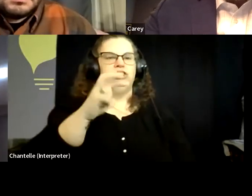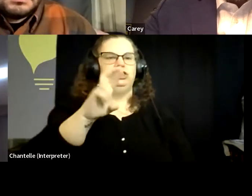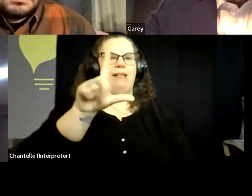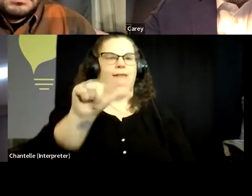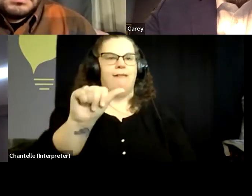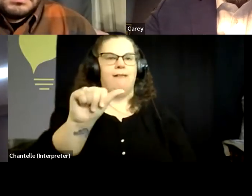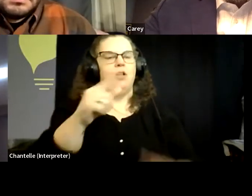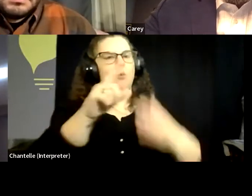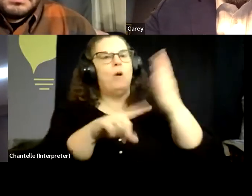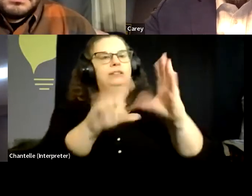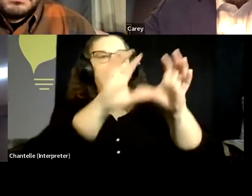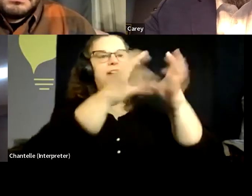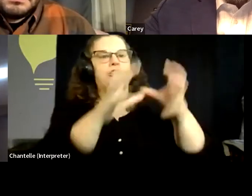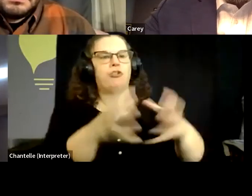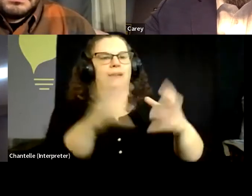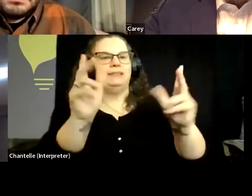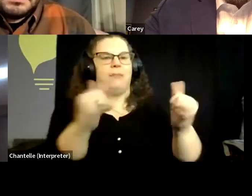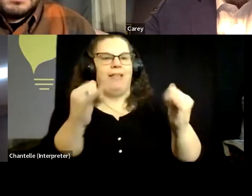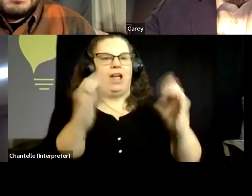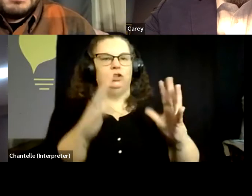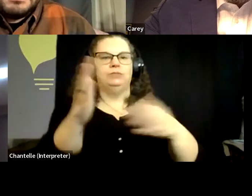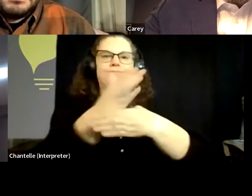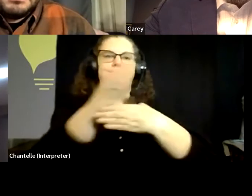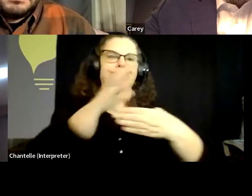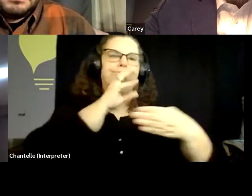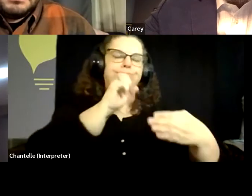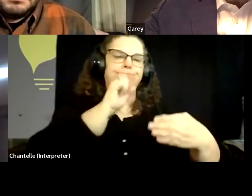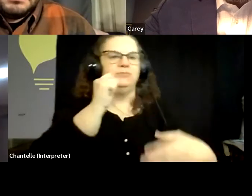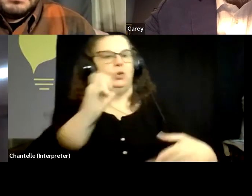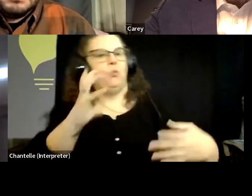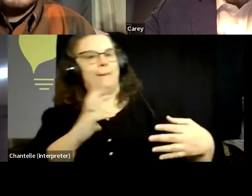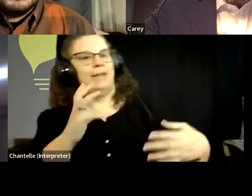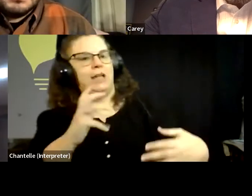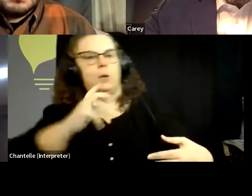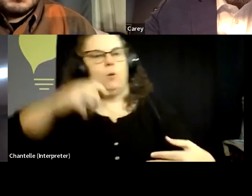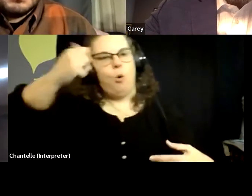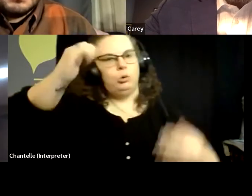the demographics of the players, average ages, are there women player s, older adults and younger player